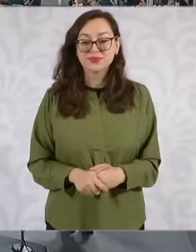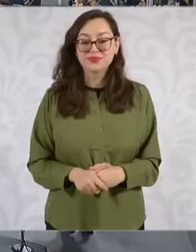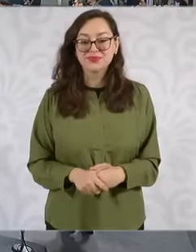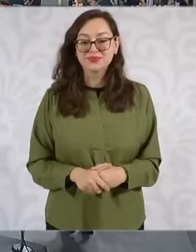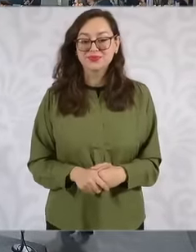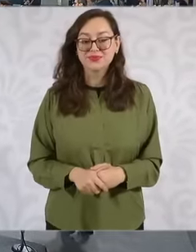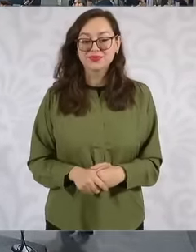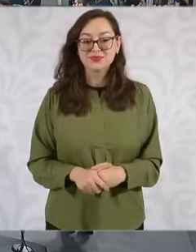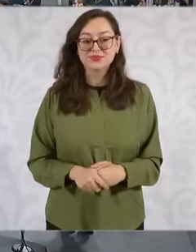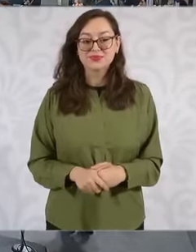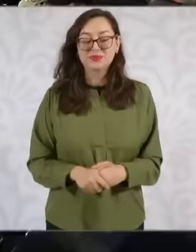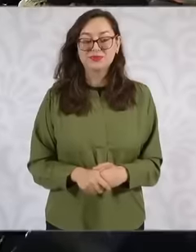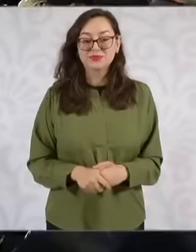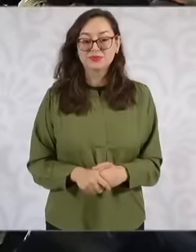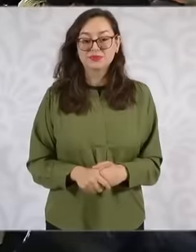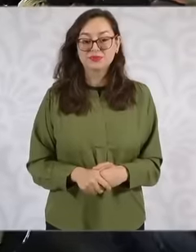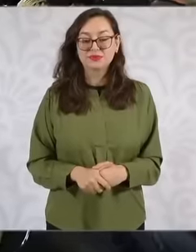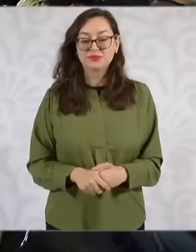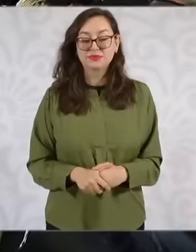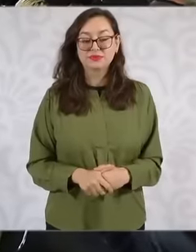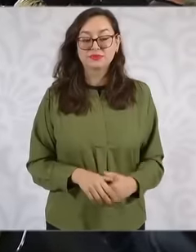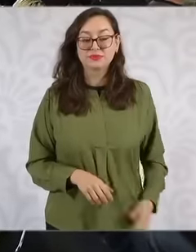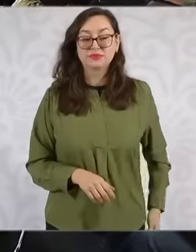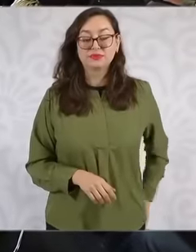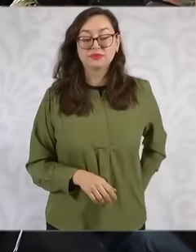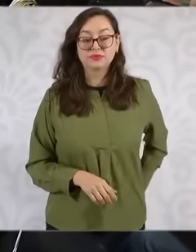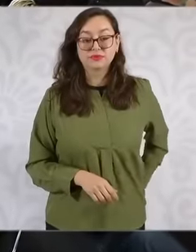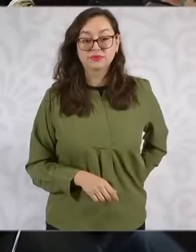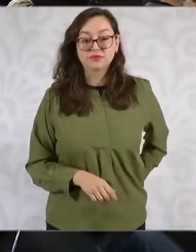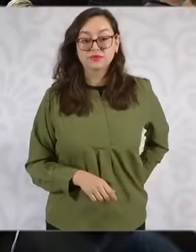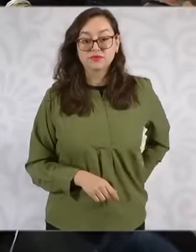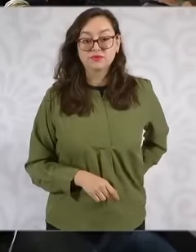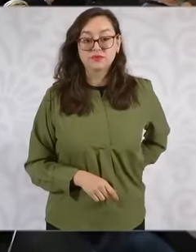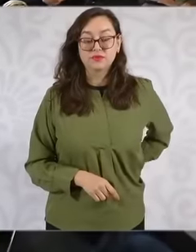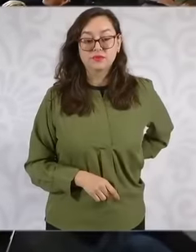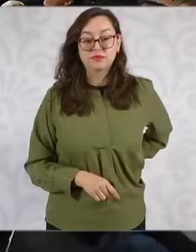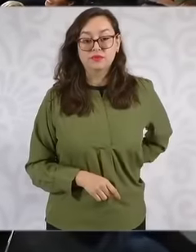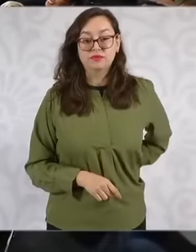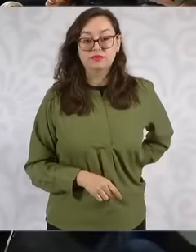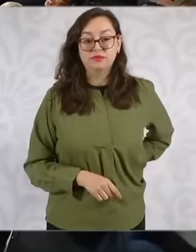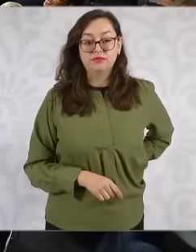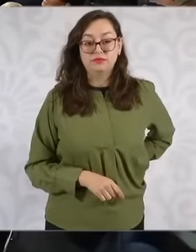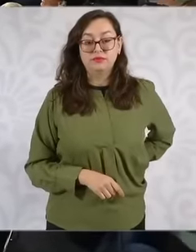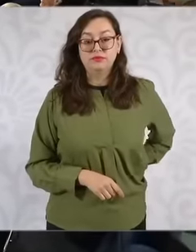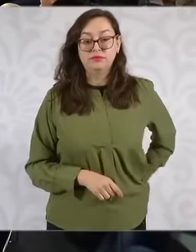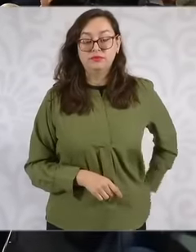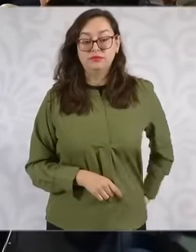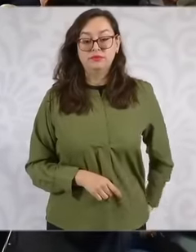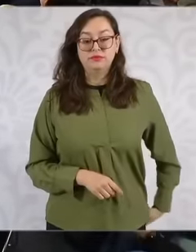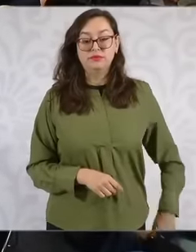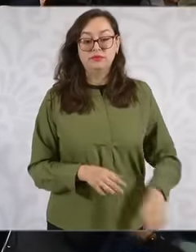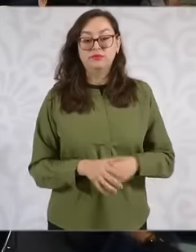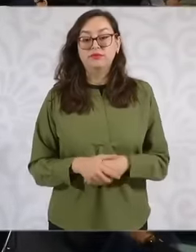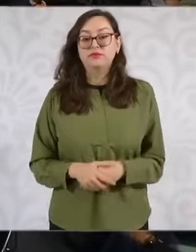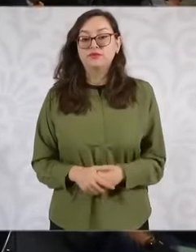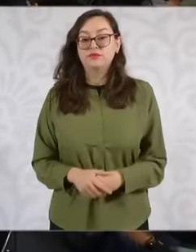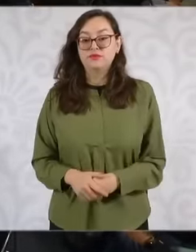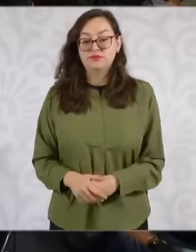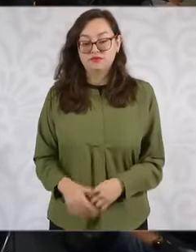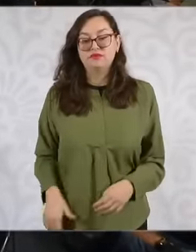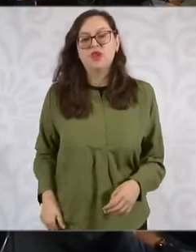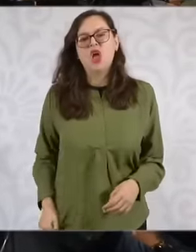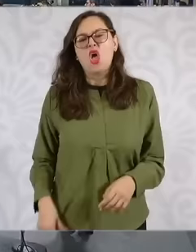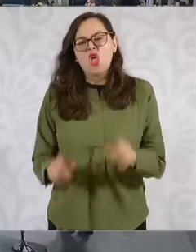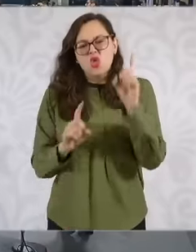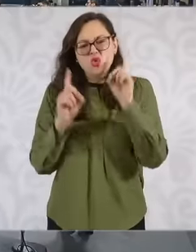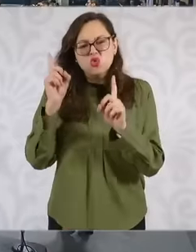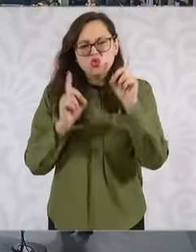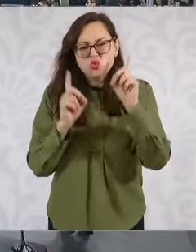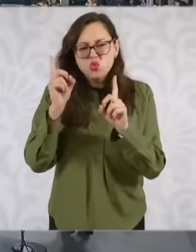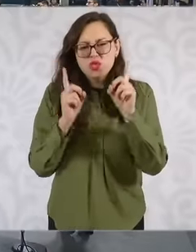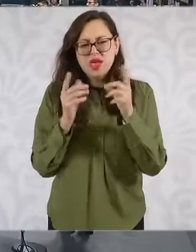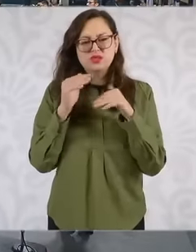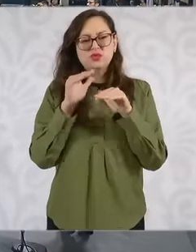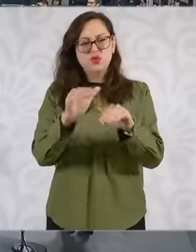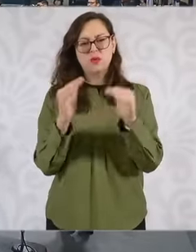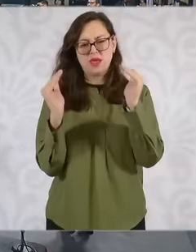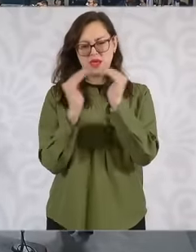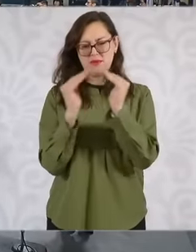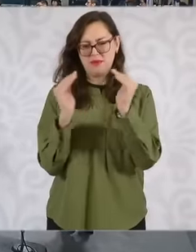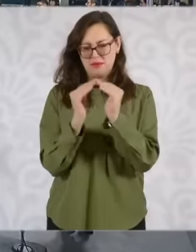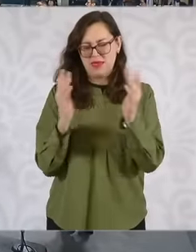we'll stop here very quickly. Ah yes, there are some doubts about the issue of housing. You know perfectly well